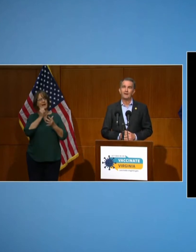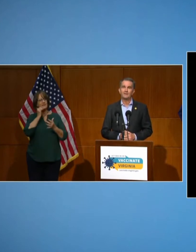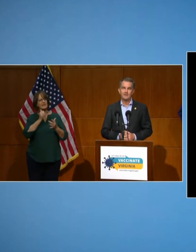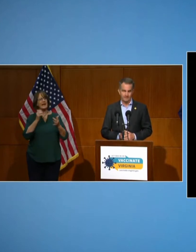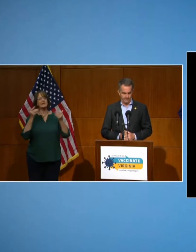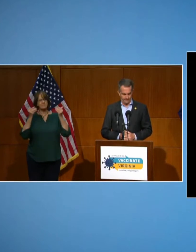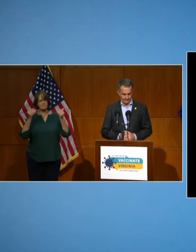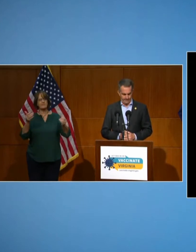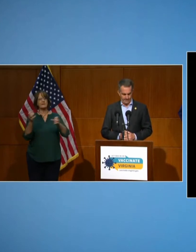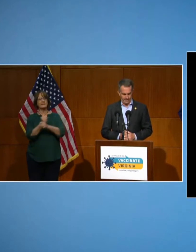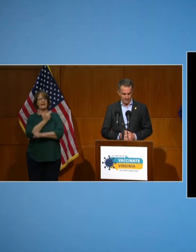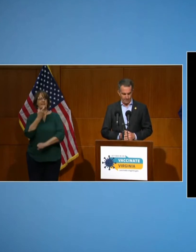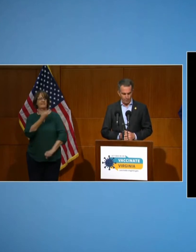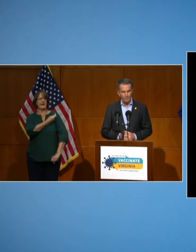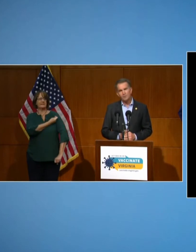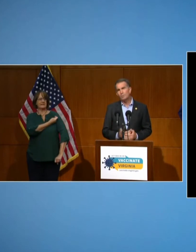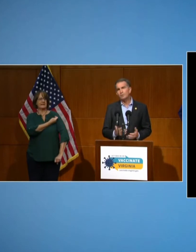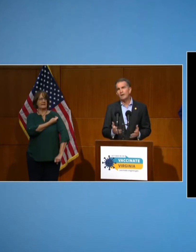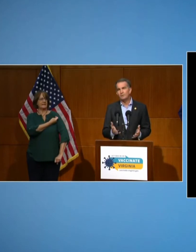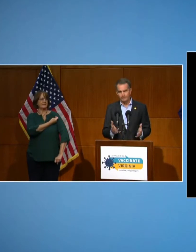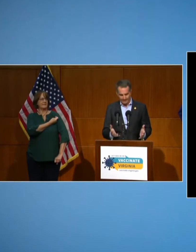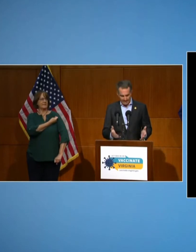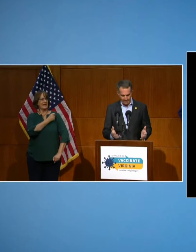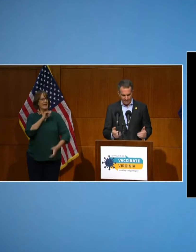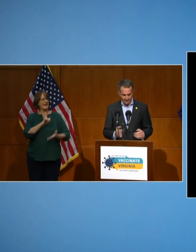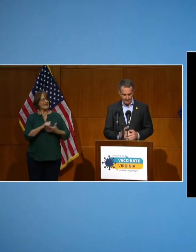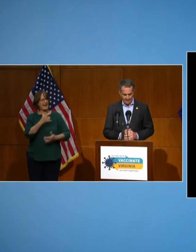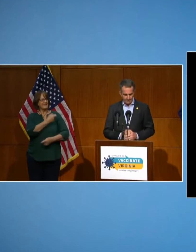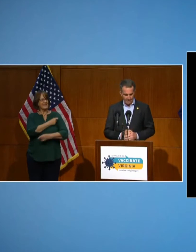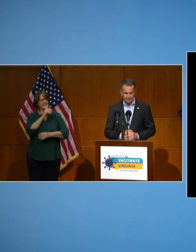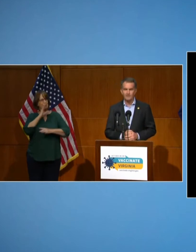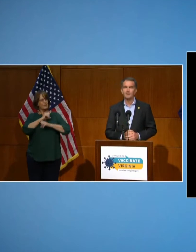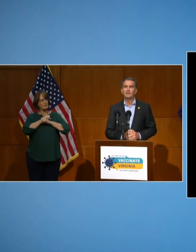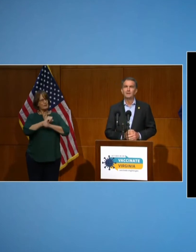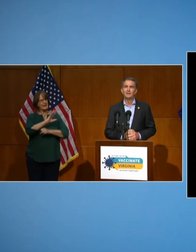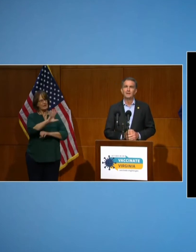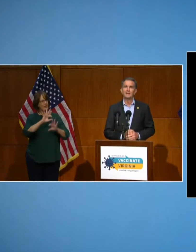to get the vaccine. Do it to protect your family, especially,